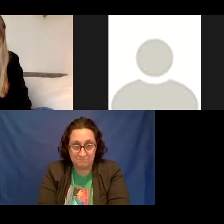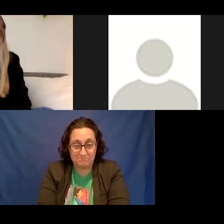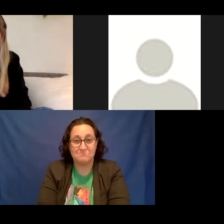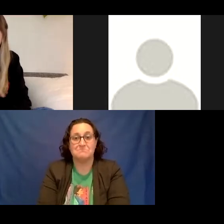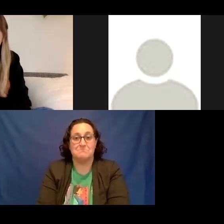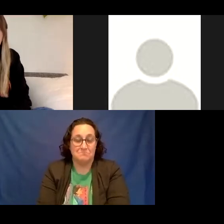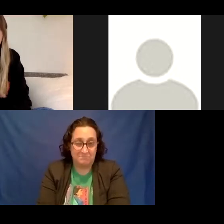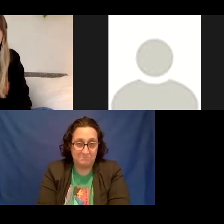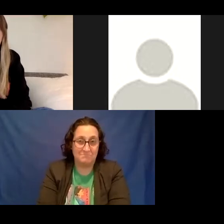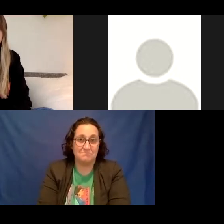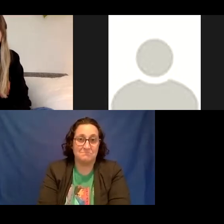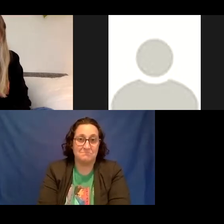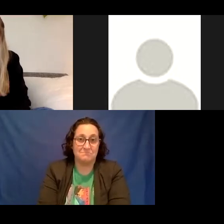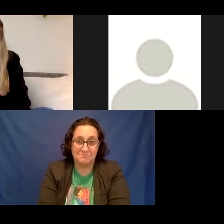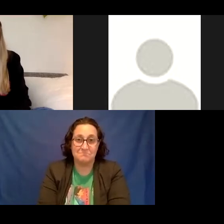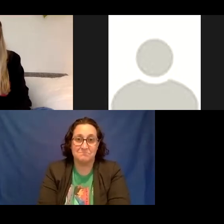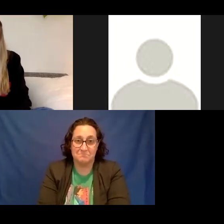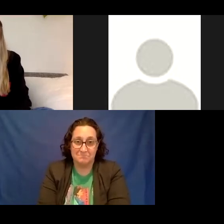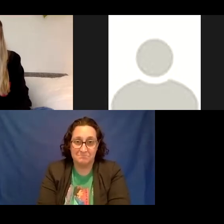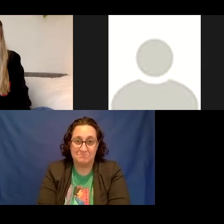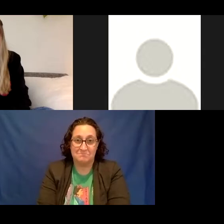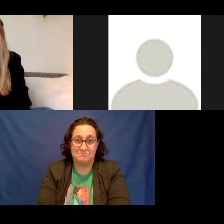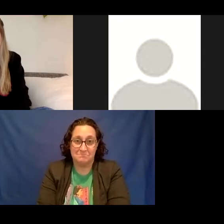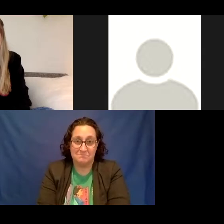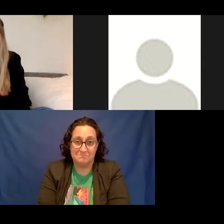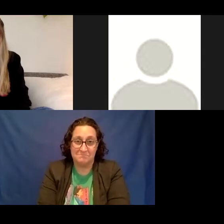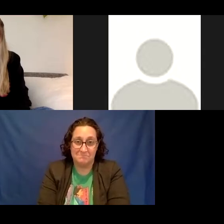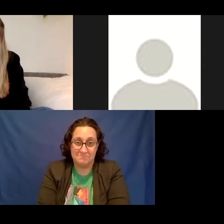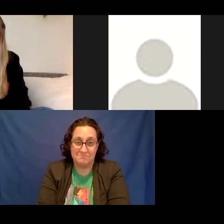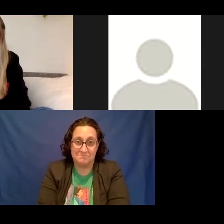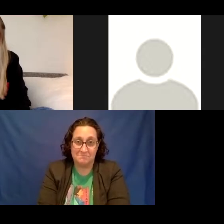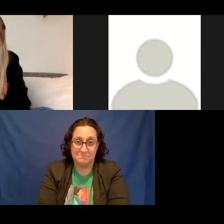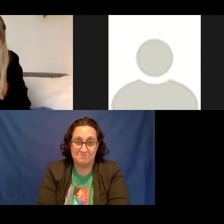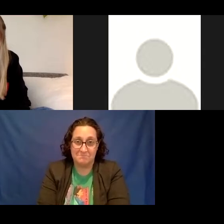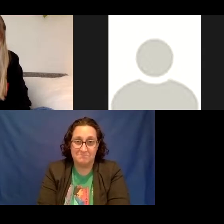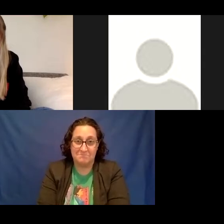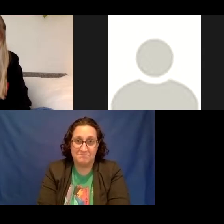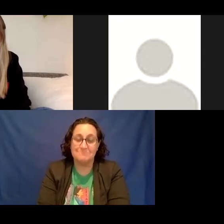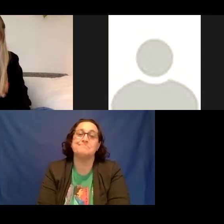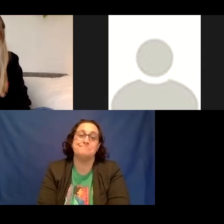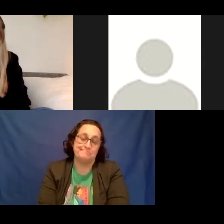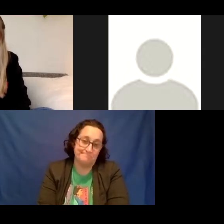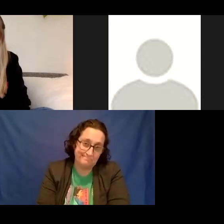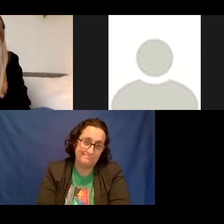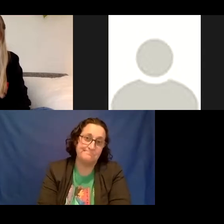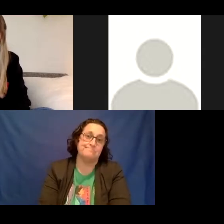familiar with so, we were wondering if you would be able to elaborate and speak a bit to that history.